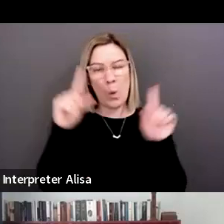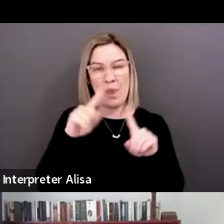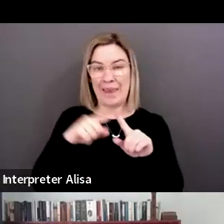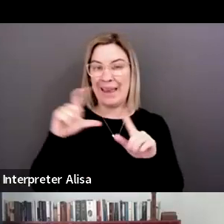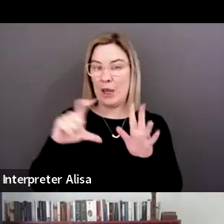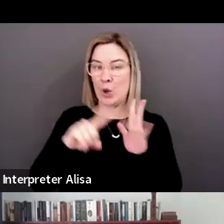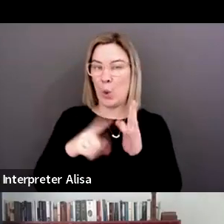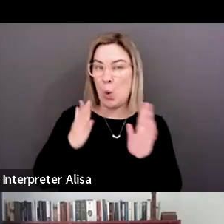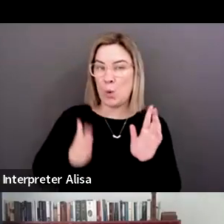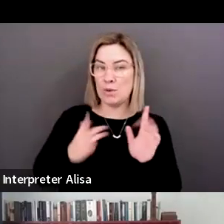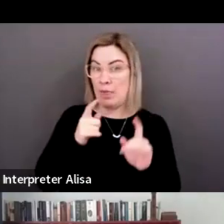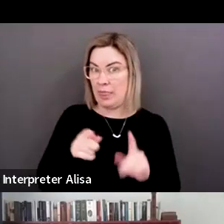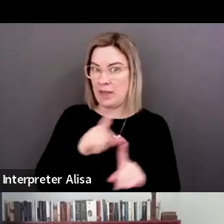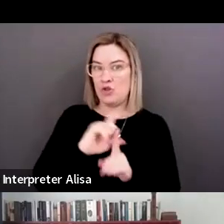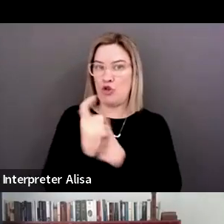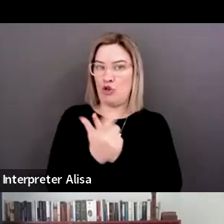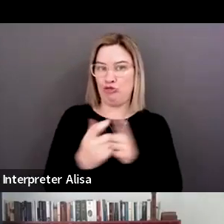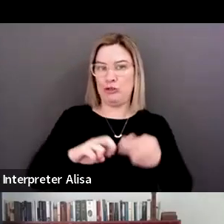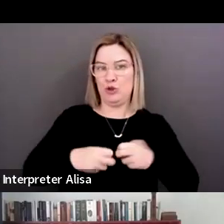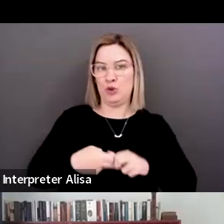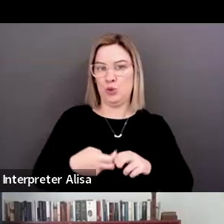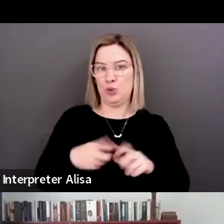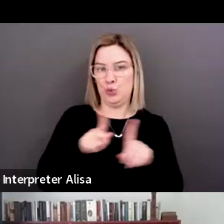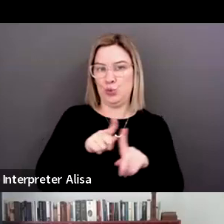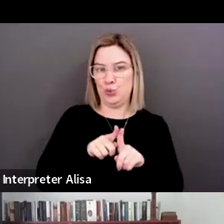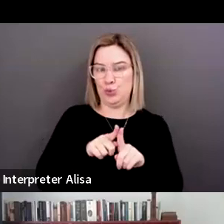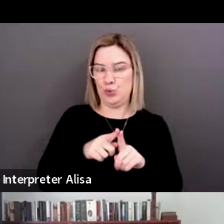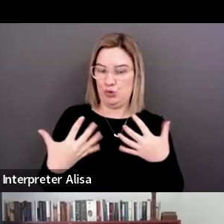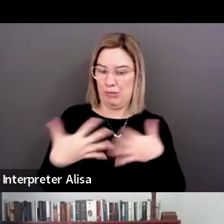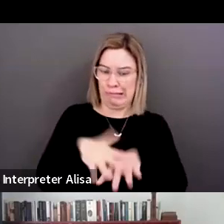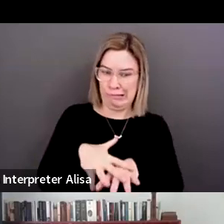over the top.